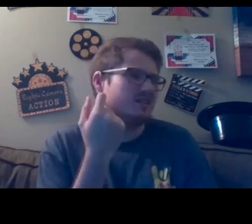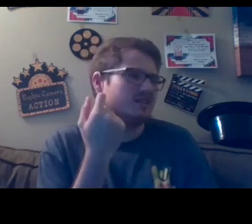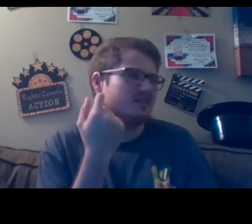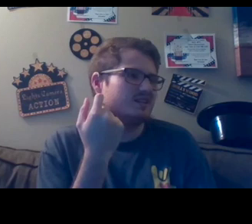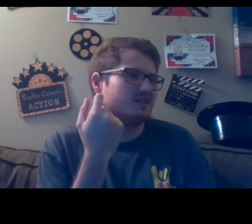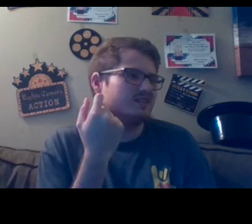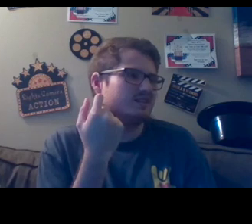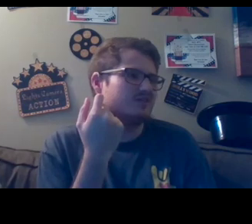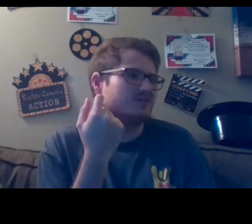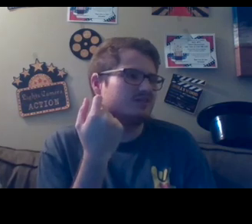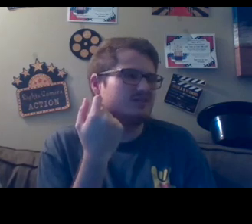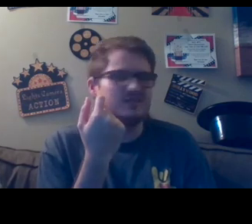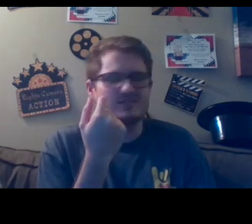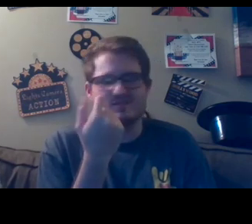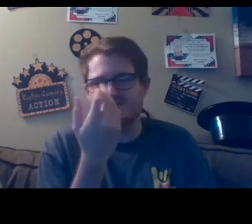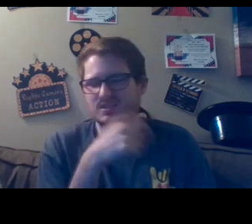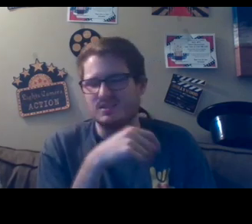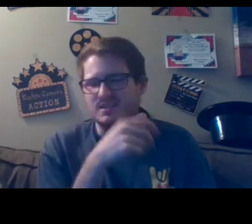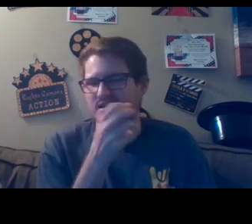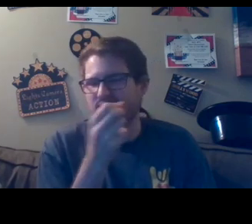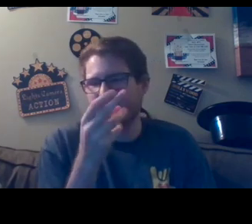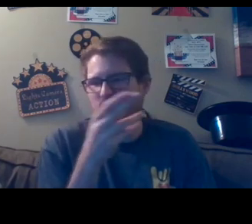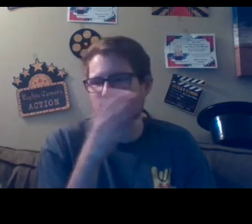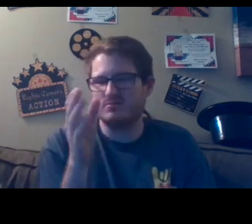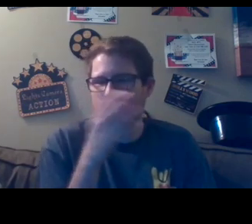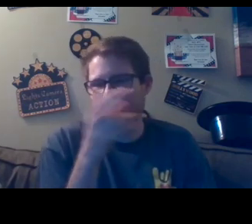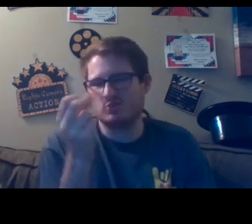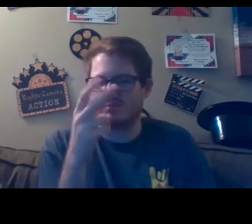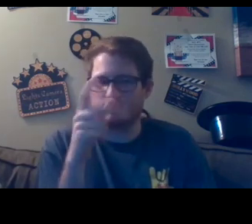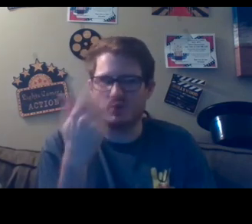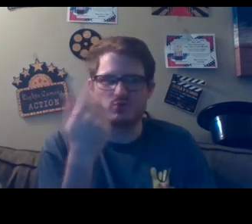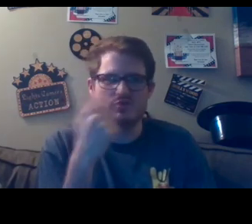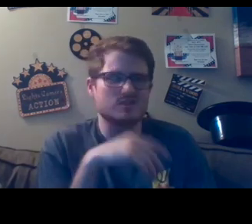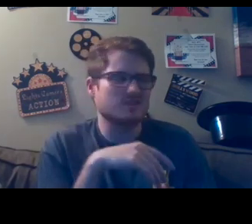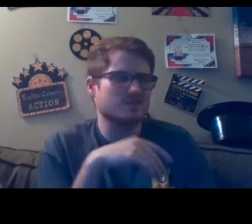About 11 or 12 pounds. >> Austin: 11 or 12 pounds.